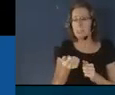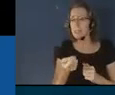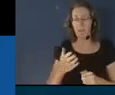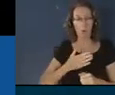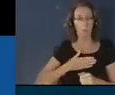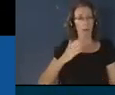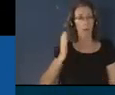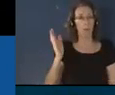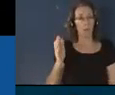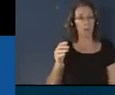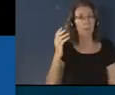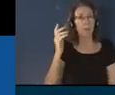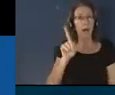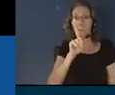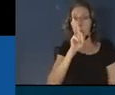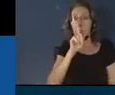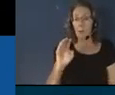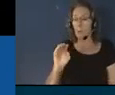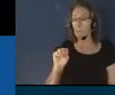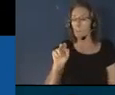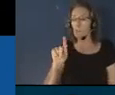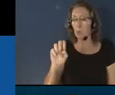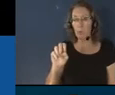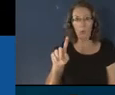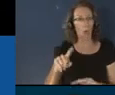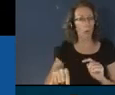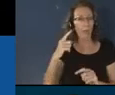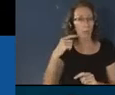I didn't realize that they've been muted. So you want to make sure that people can hear you.